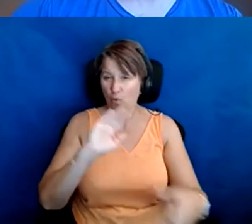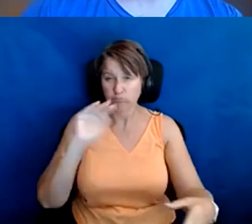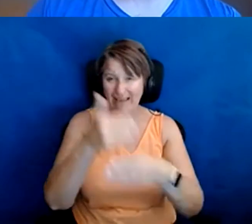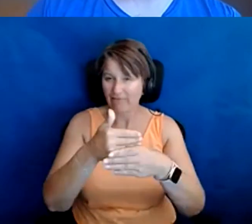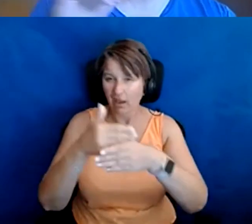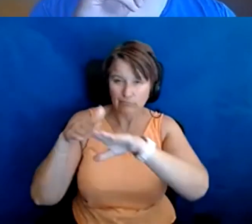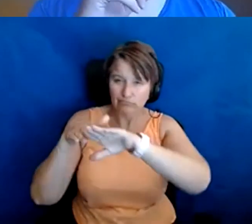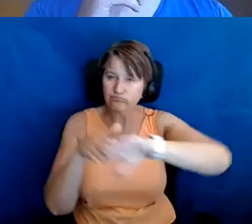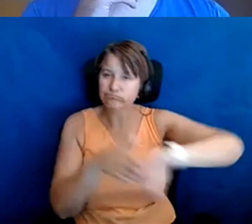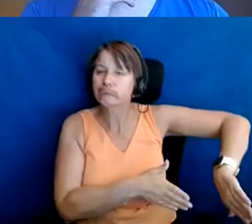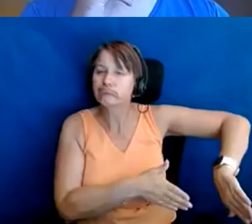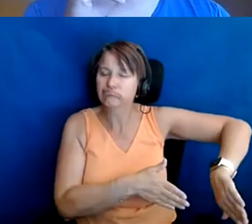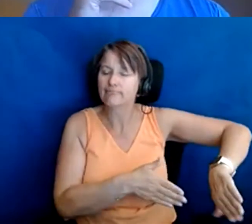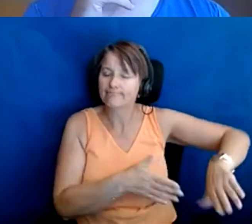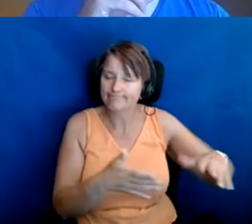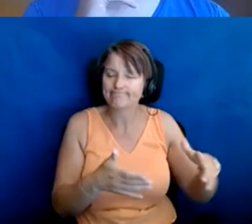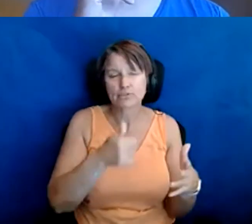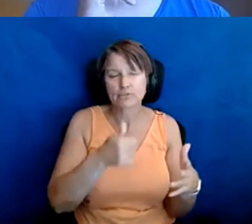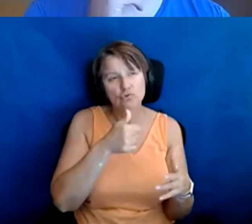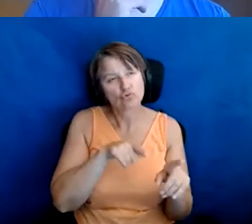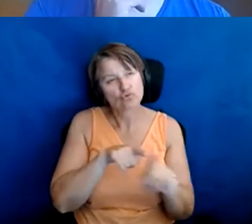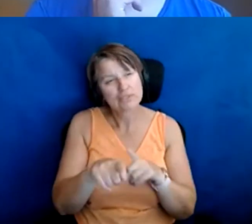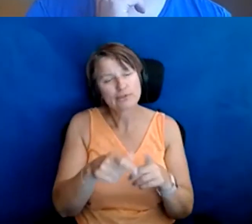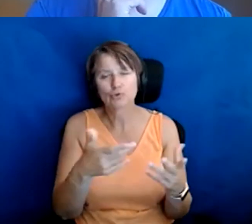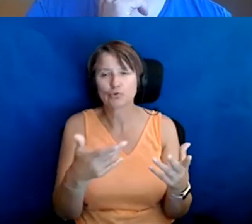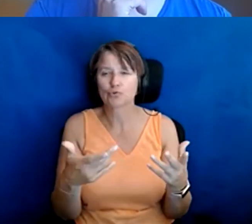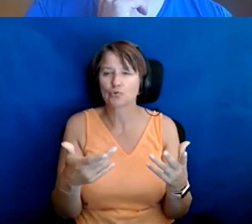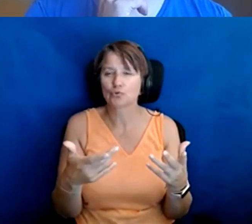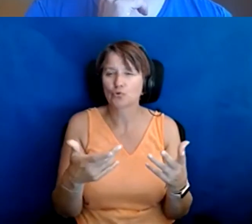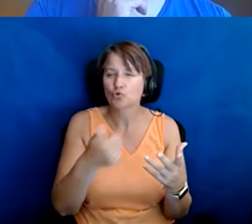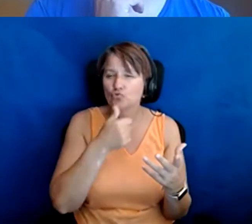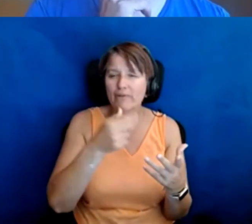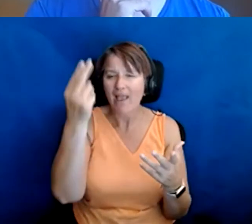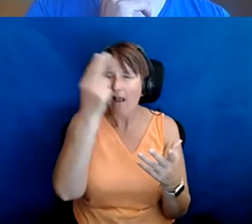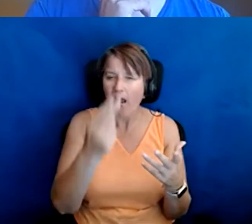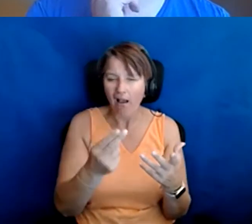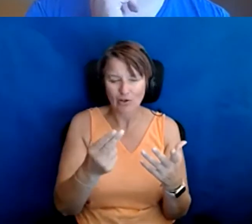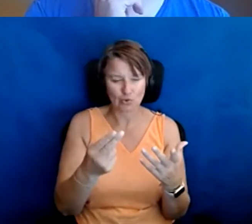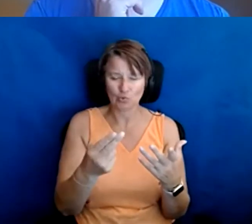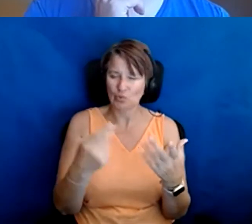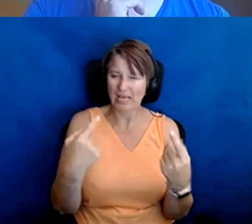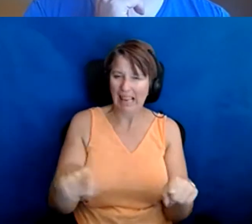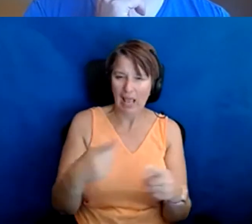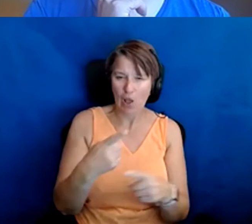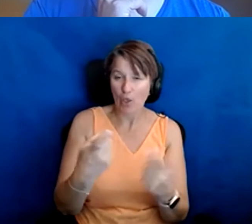And using sort of the art world essentially, to sort of allow these things that may be harder to,